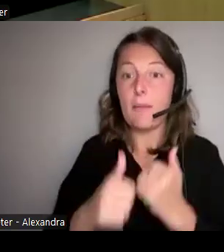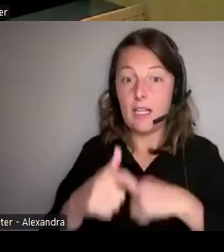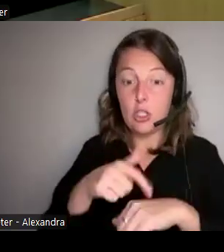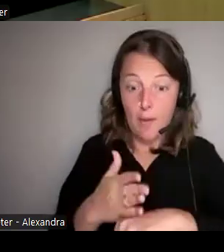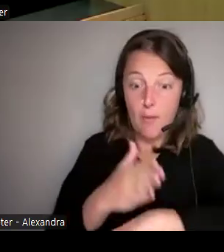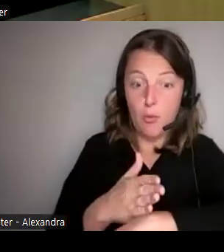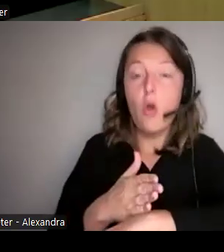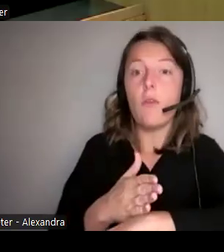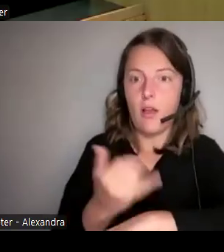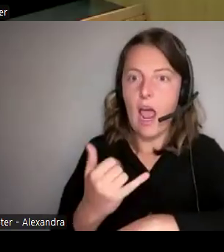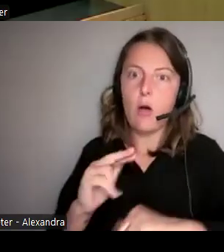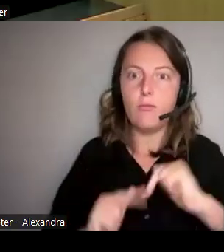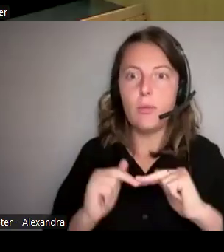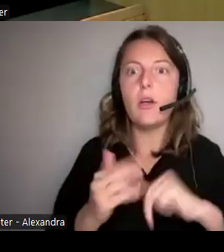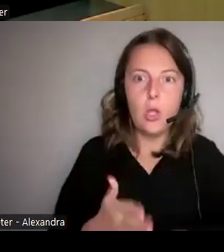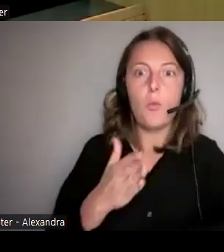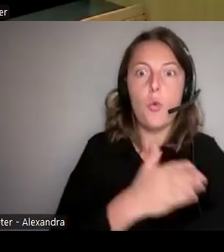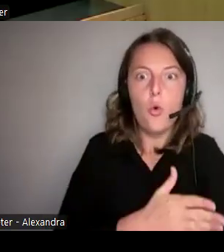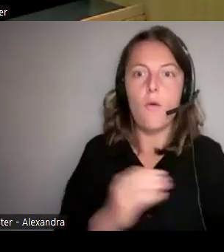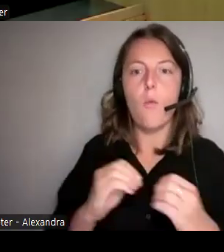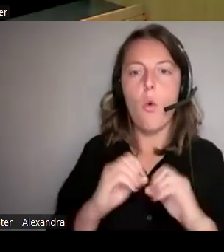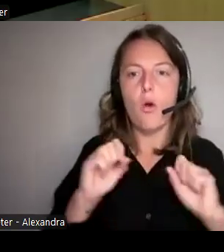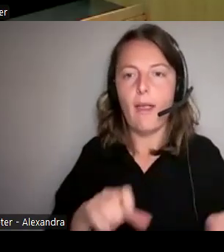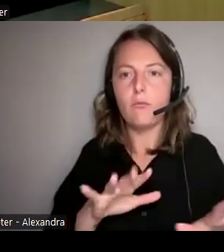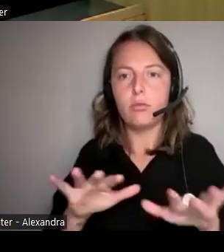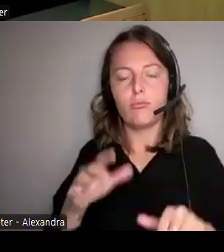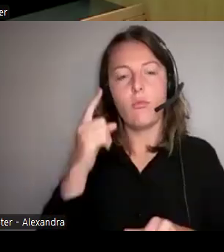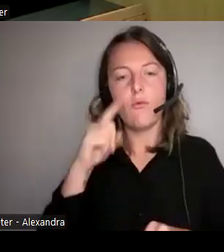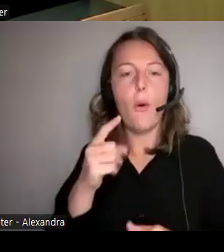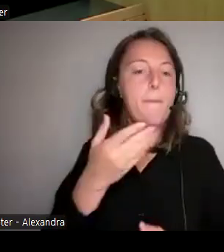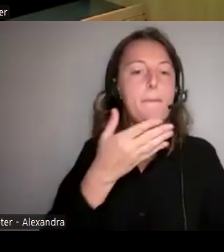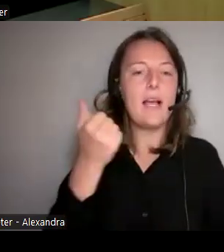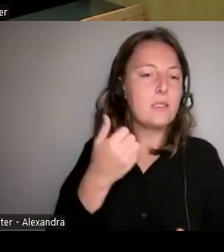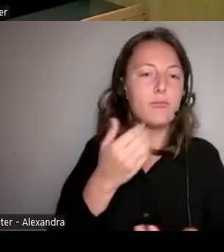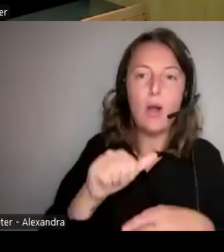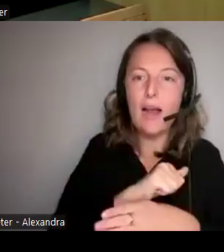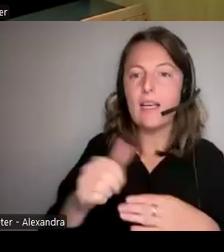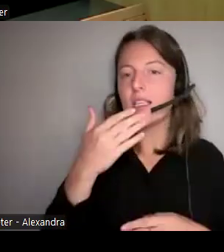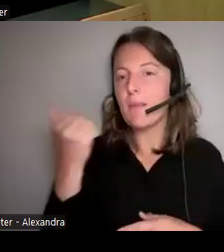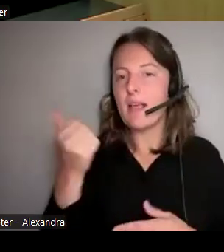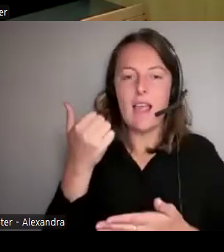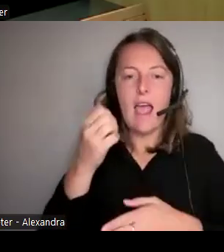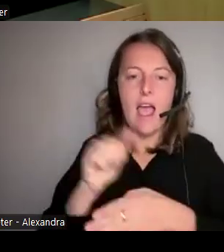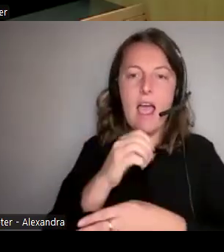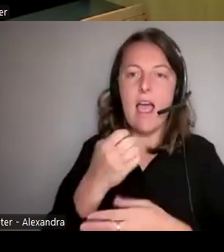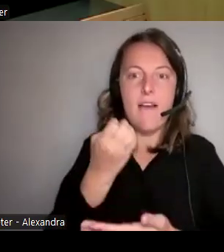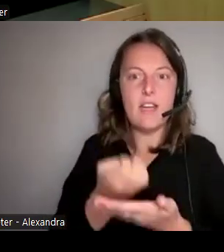to establish as best practice or the best evidence that precedes it and moves the field continually